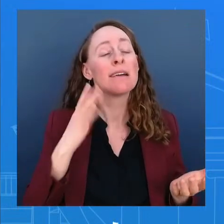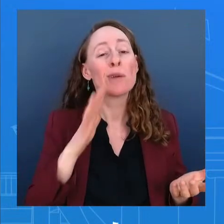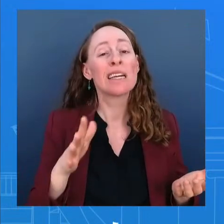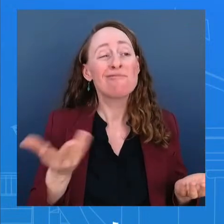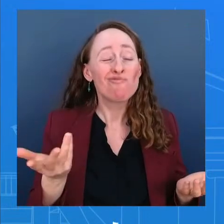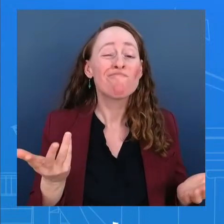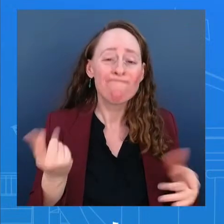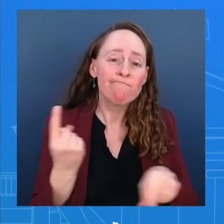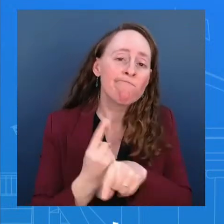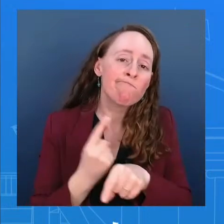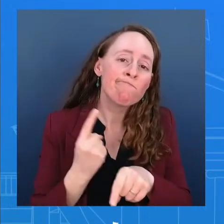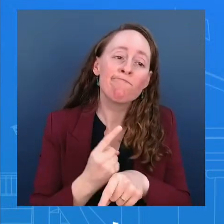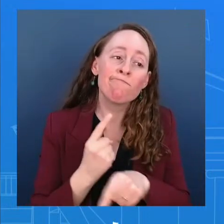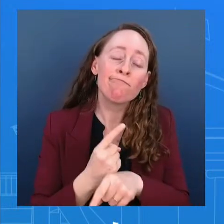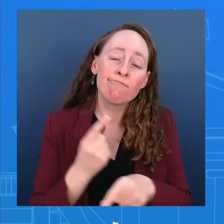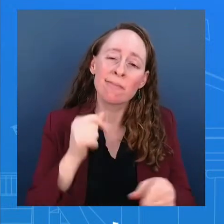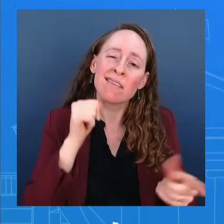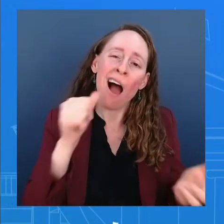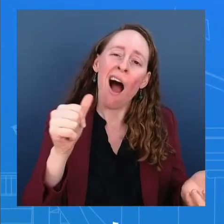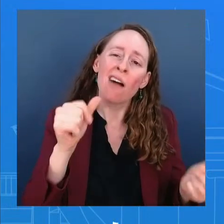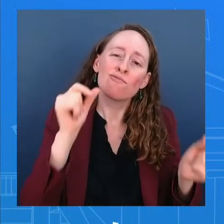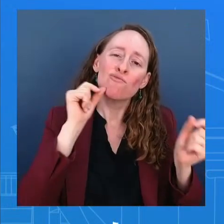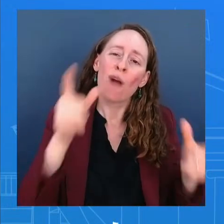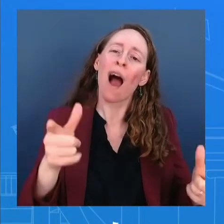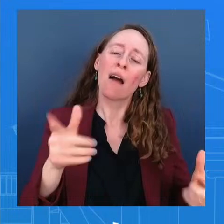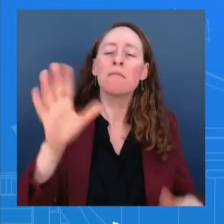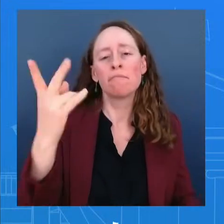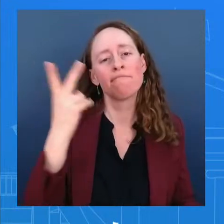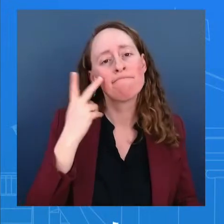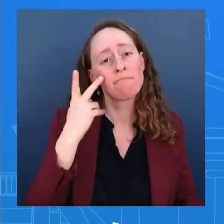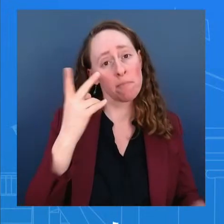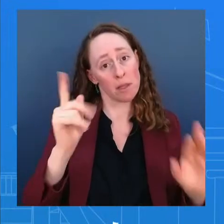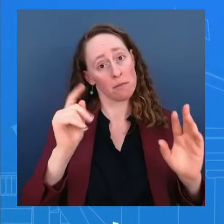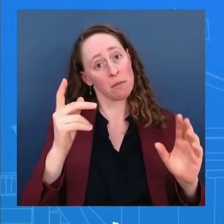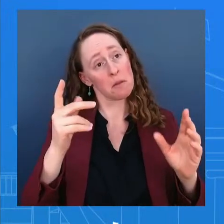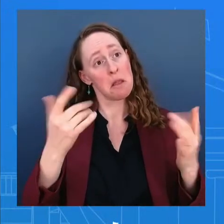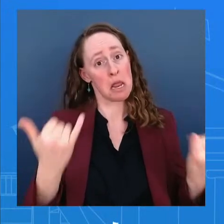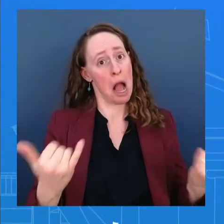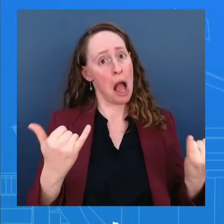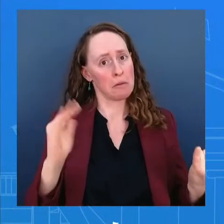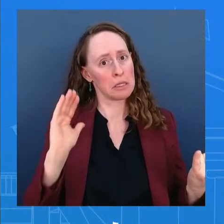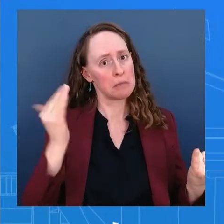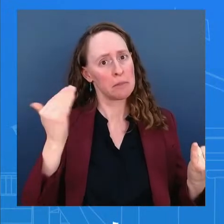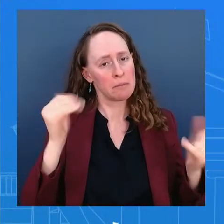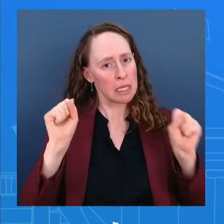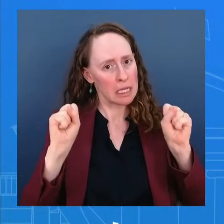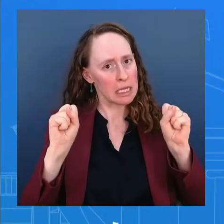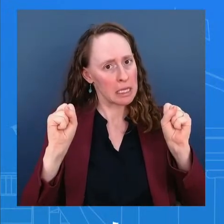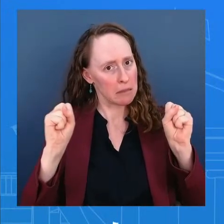And I think because of that good chance, we have to use every ounce of our diplomatic effort